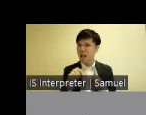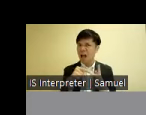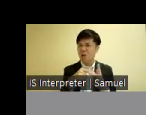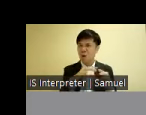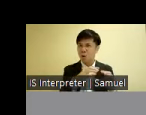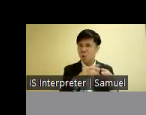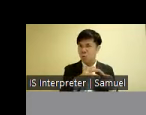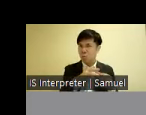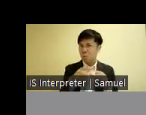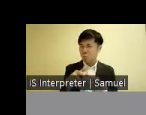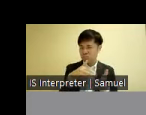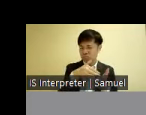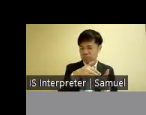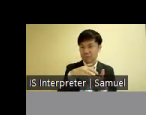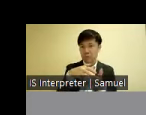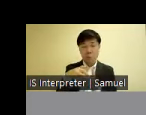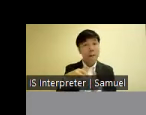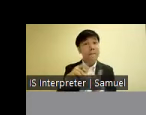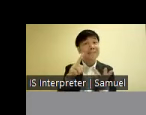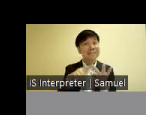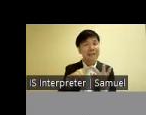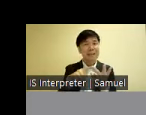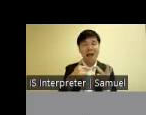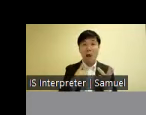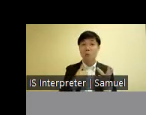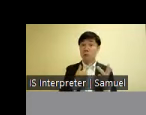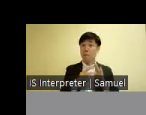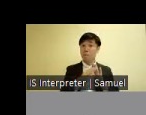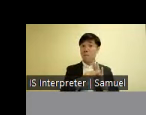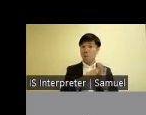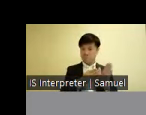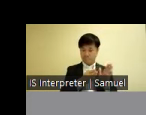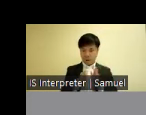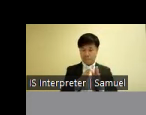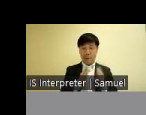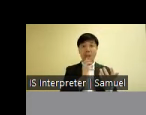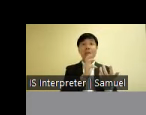recommendations.